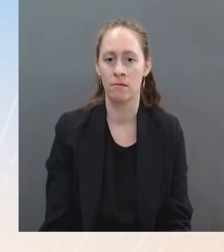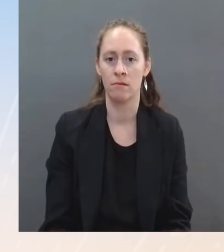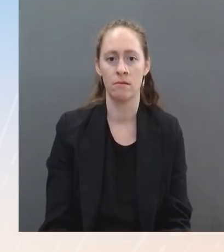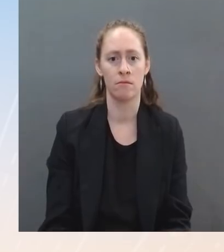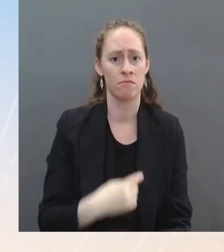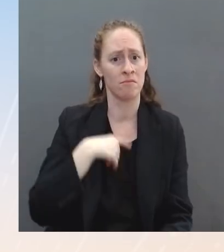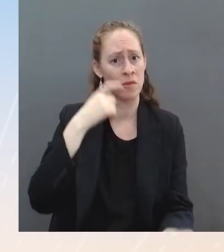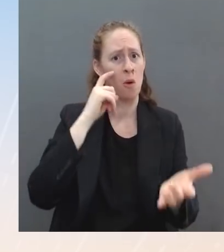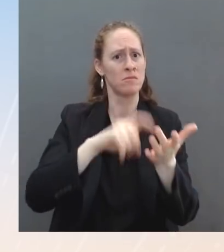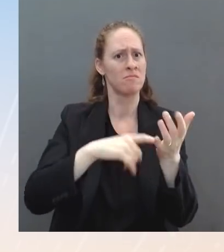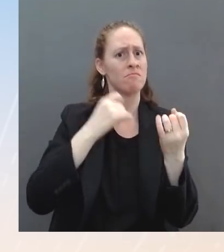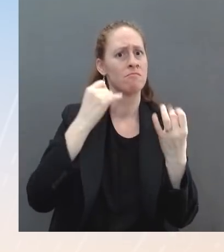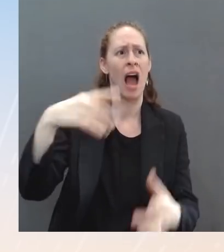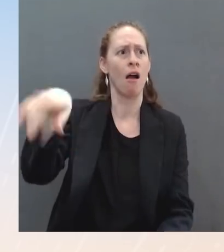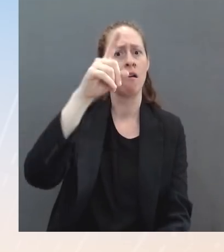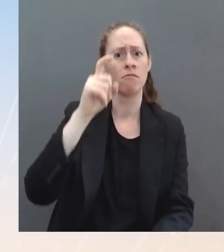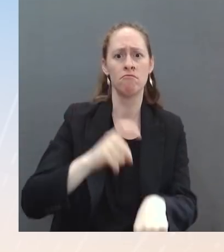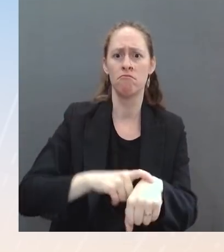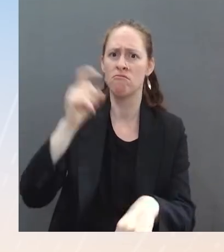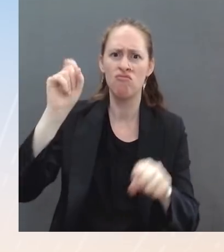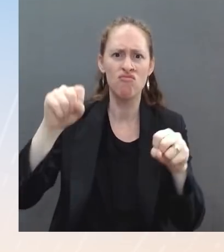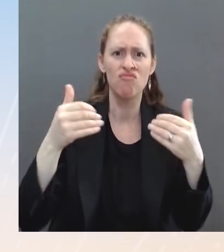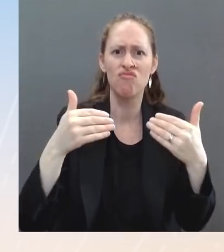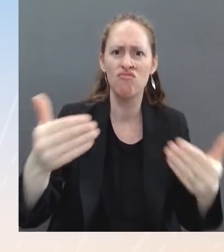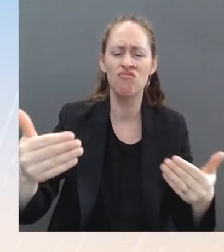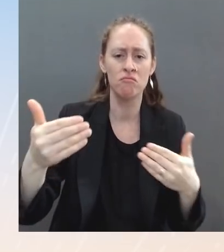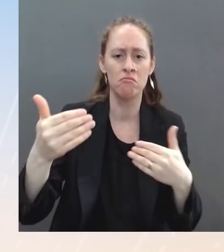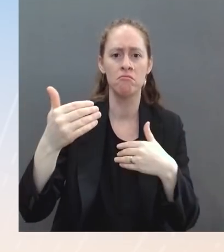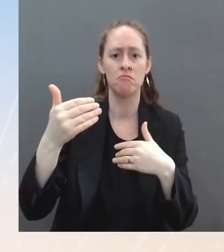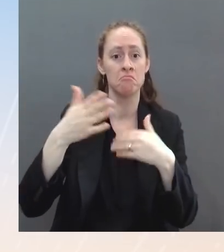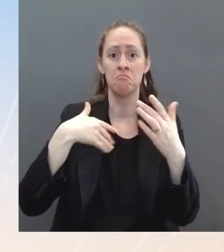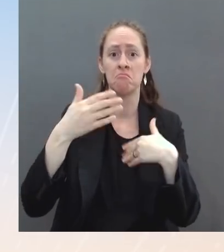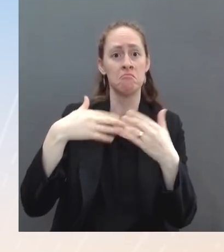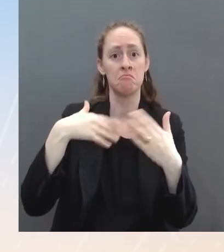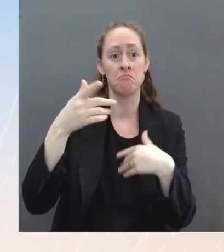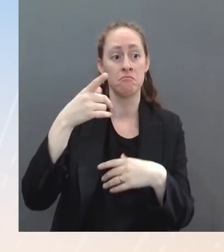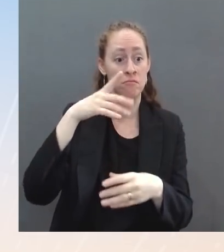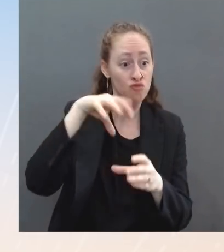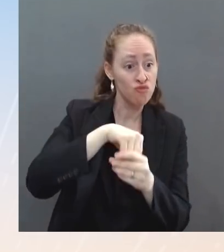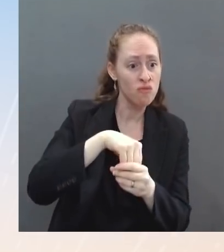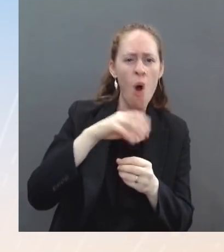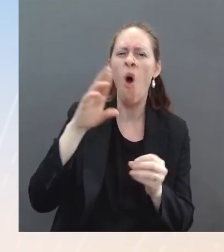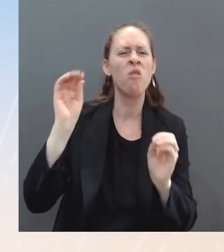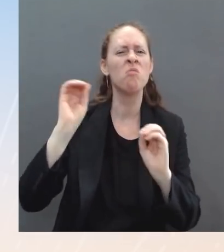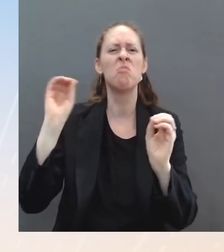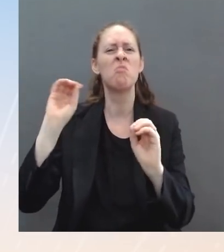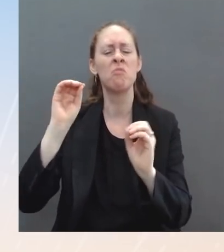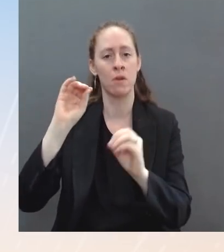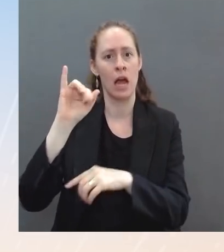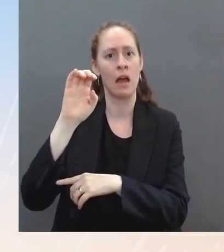to participate in those coordinated releases, including the Indian government to date. And so, the work of diplomacy and engagement